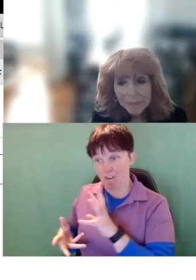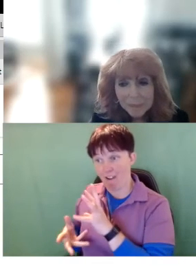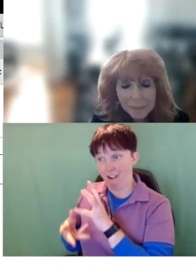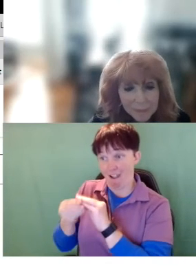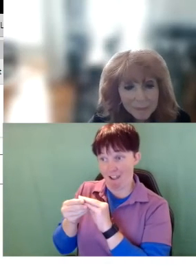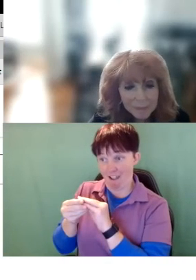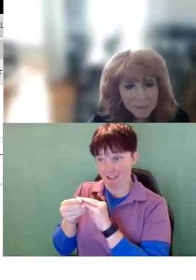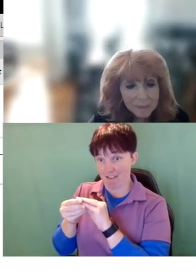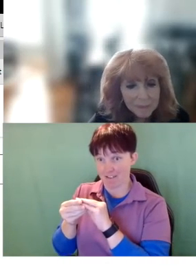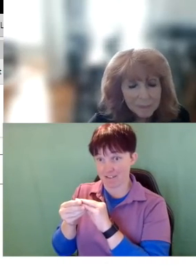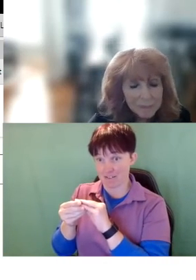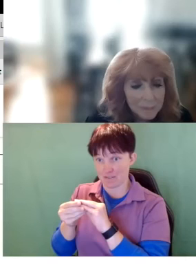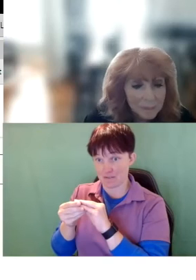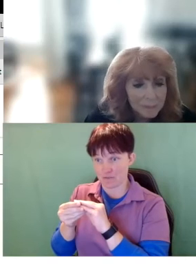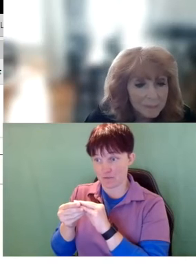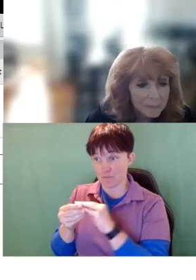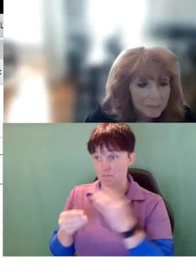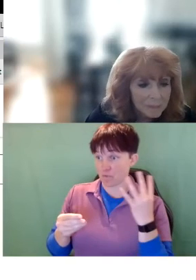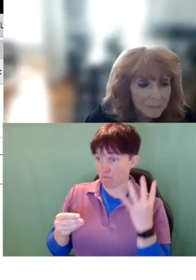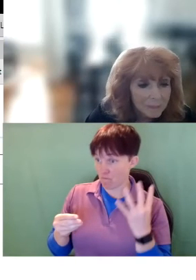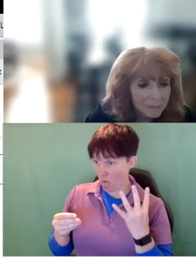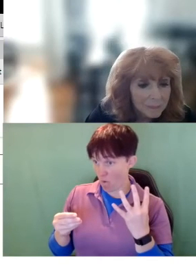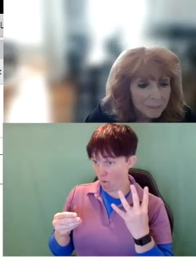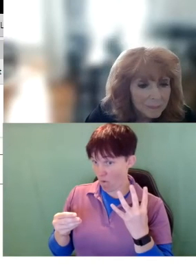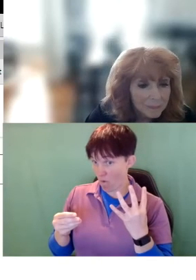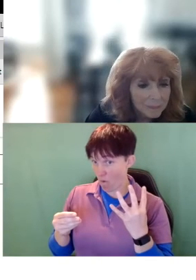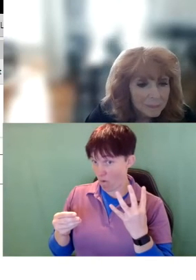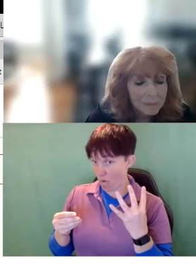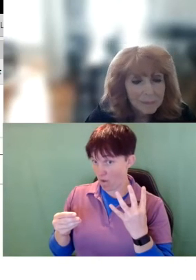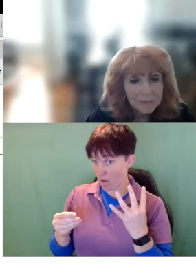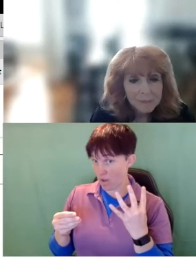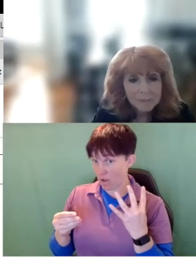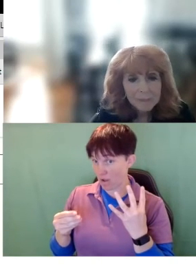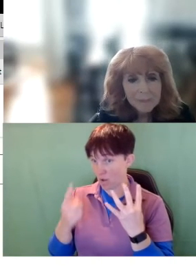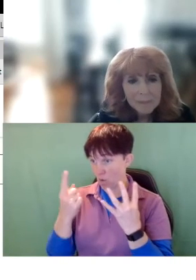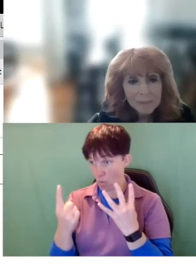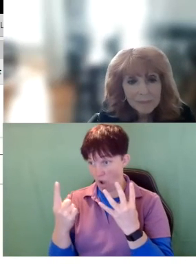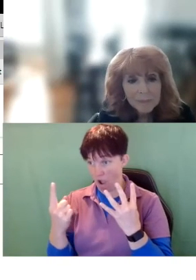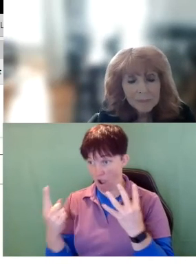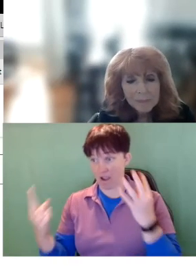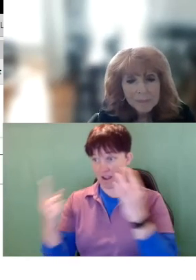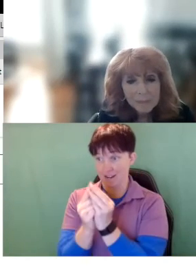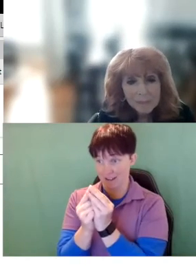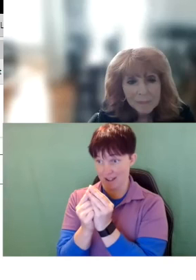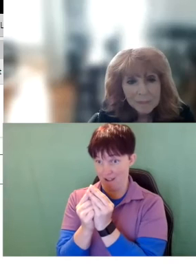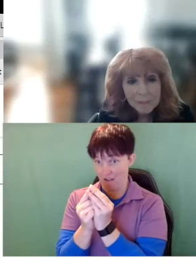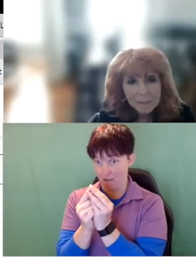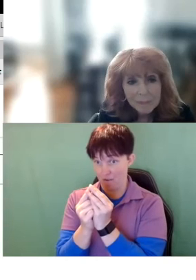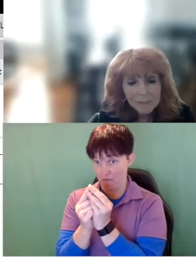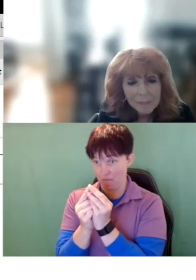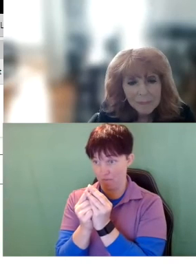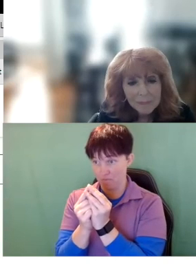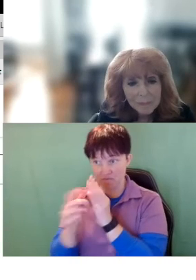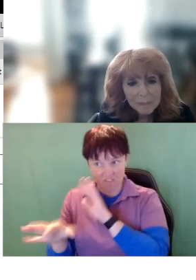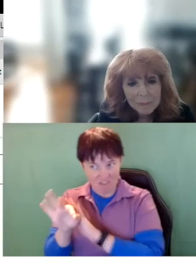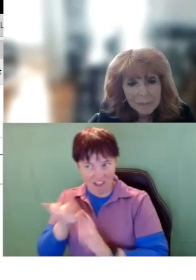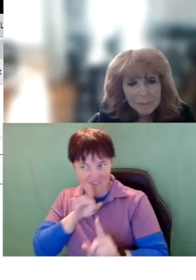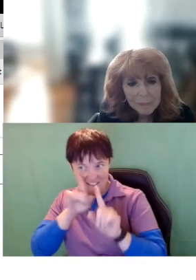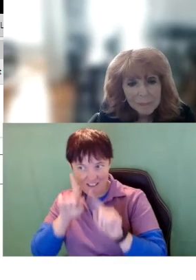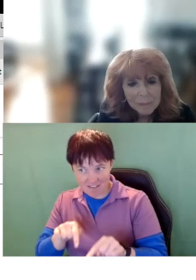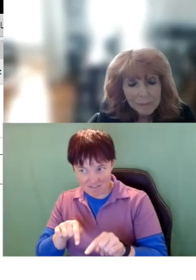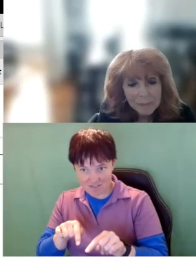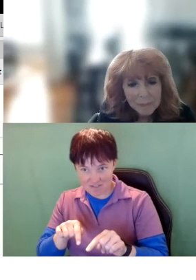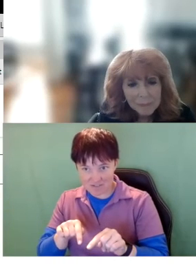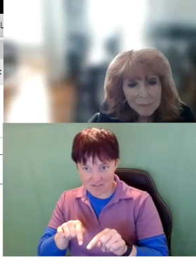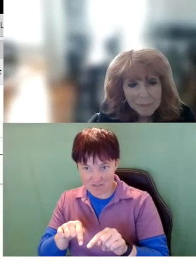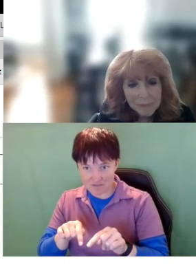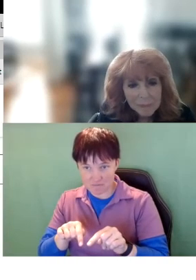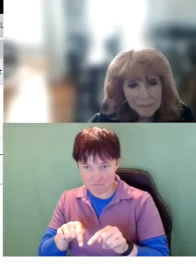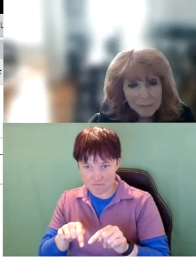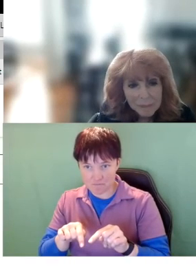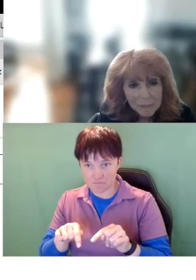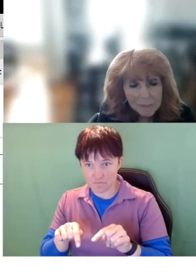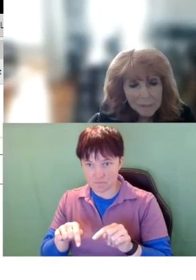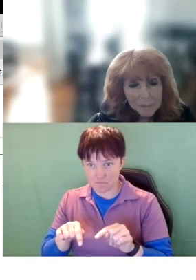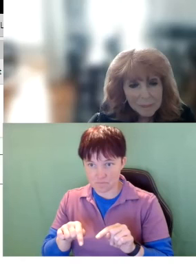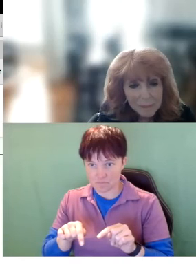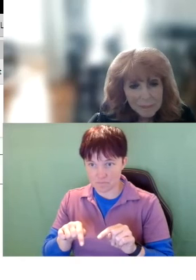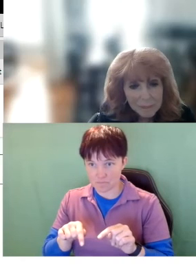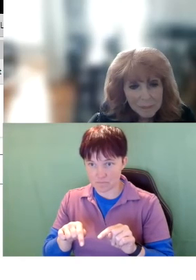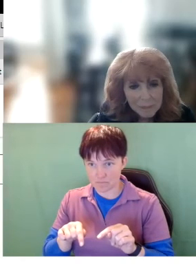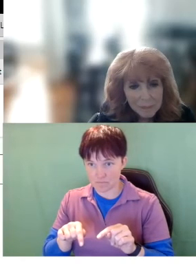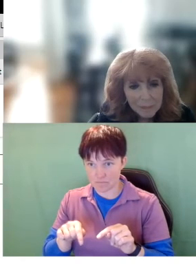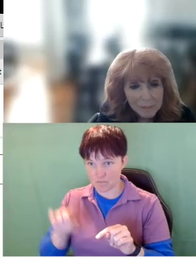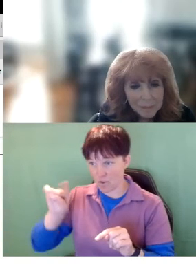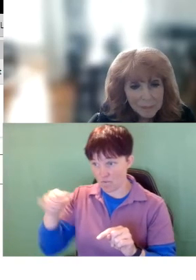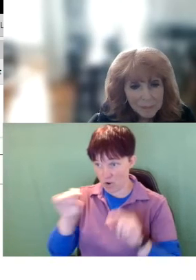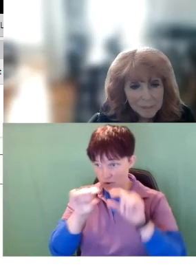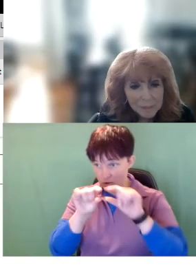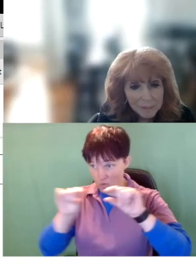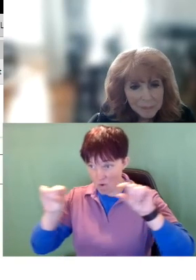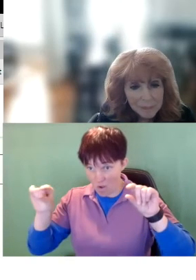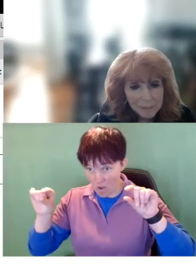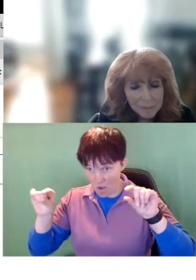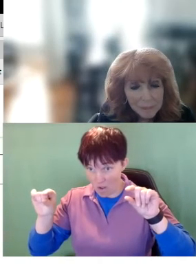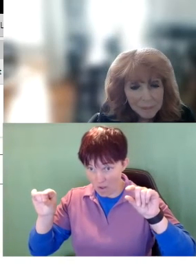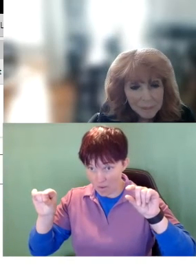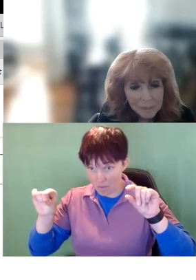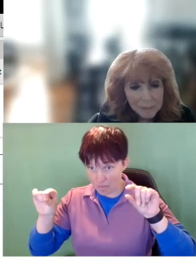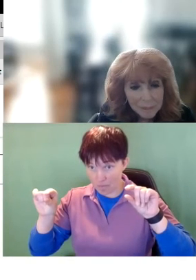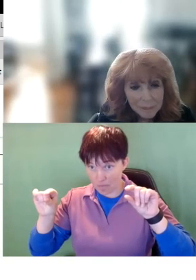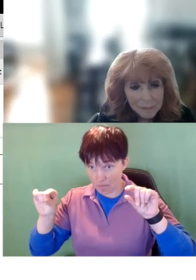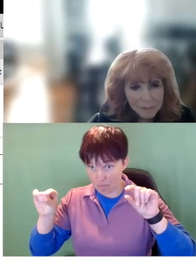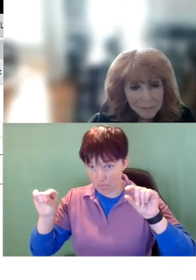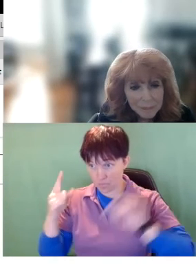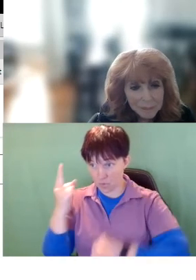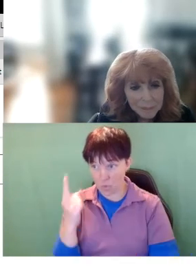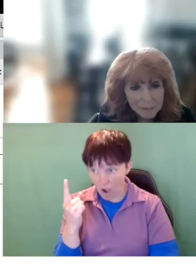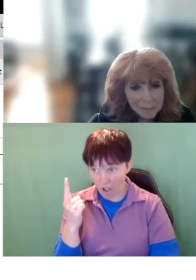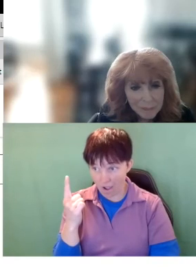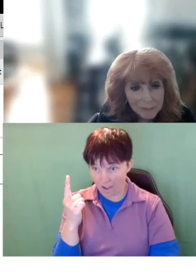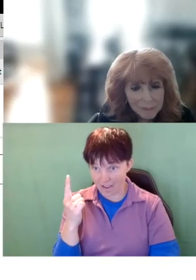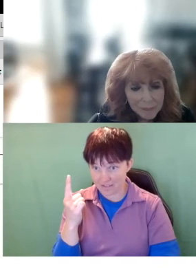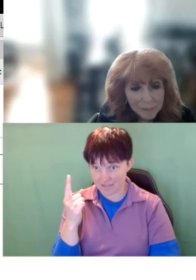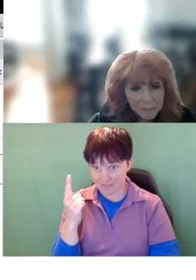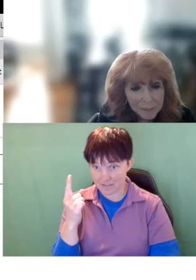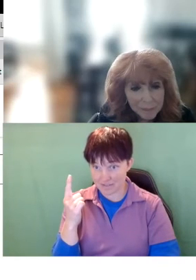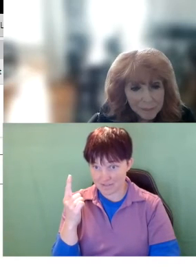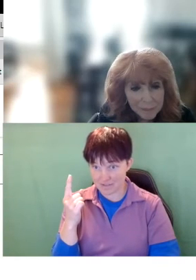1. One. Good job. Second row. Good job. One. Let’s get our 3rd row. One. And our fourth